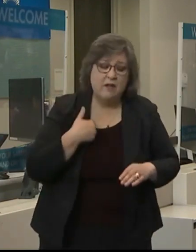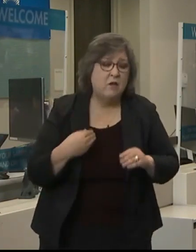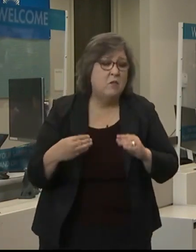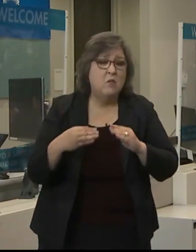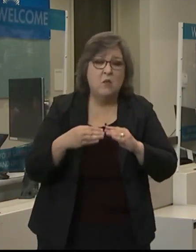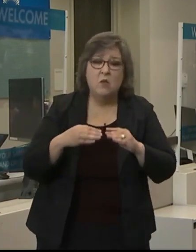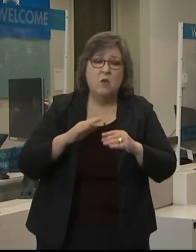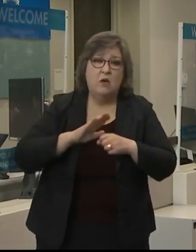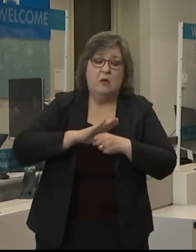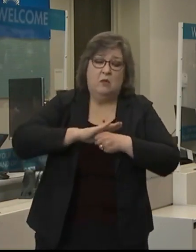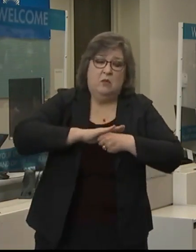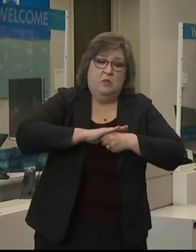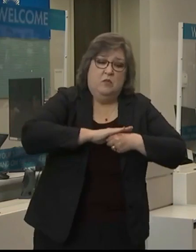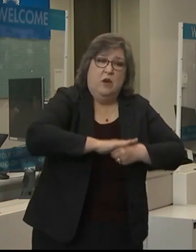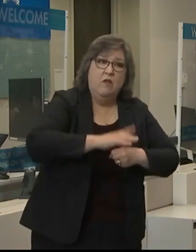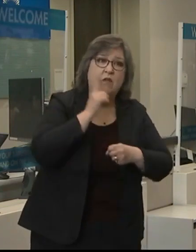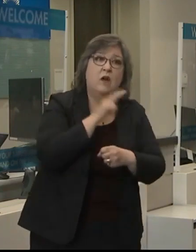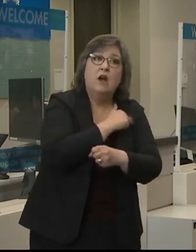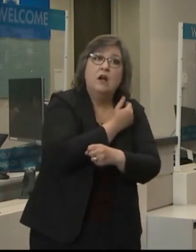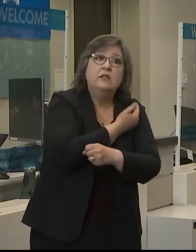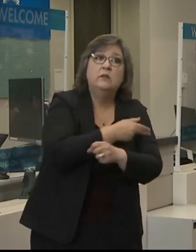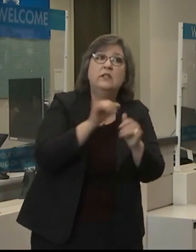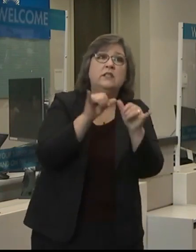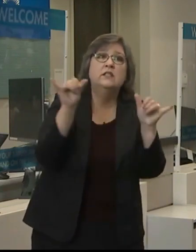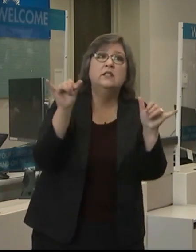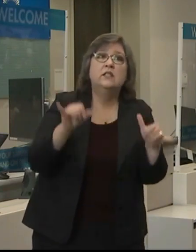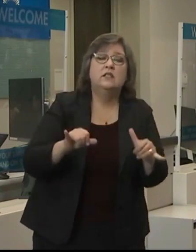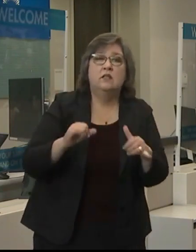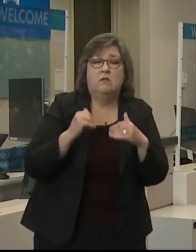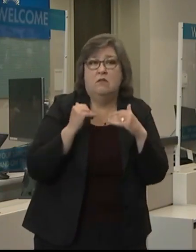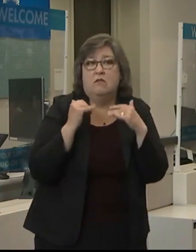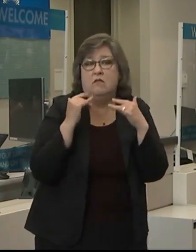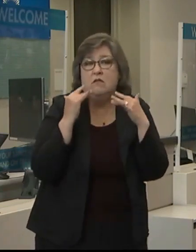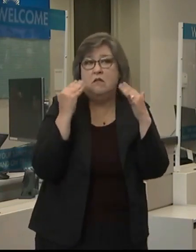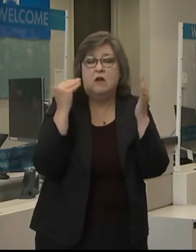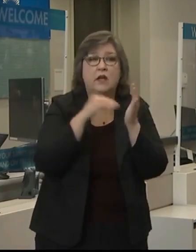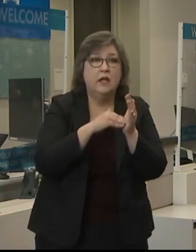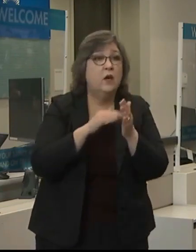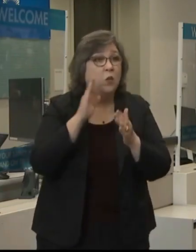Kaiser's uh and systems all throughout the state. Here's the good news. Last